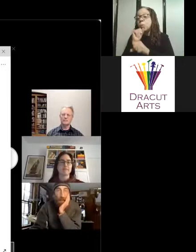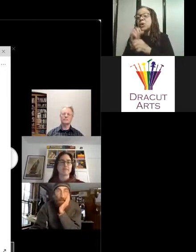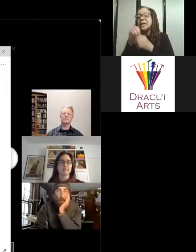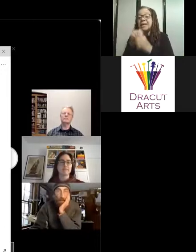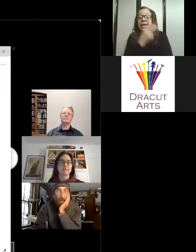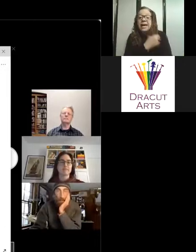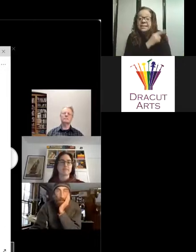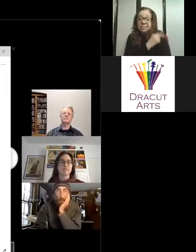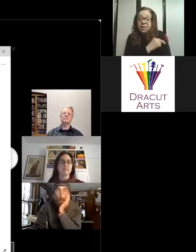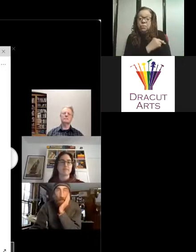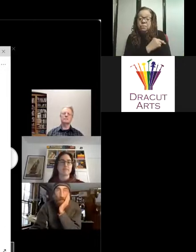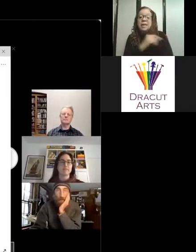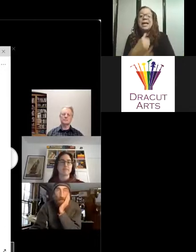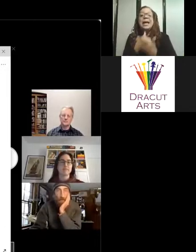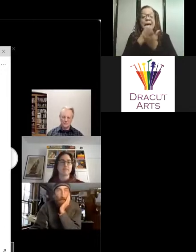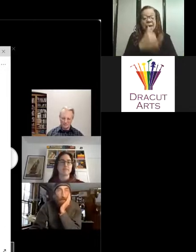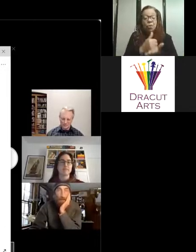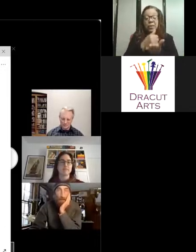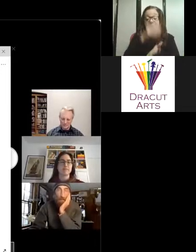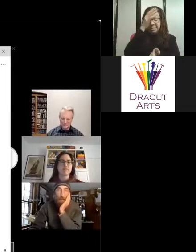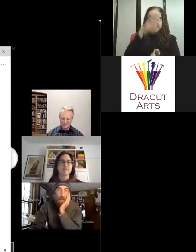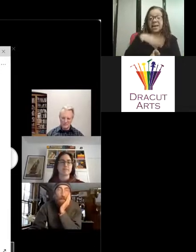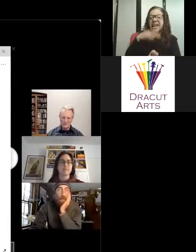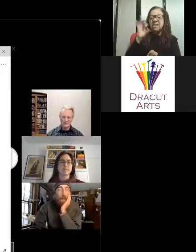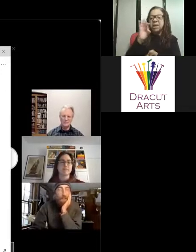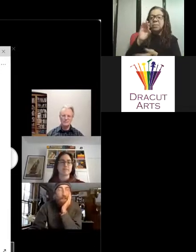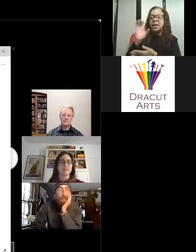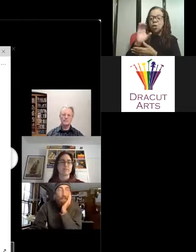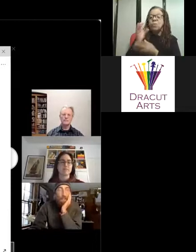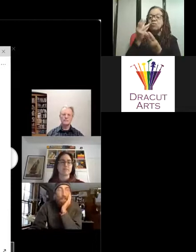helping men like Freeman Colby recover. So Commissary Sergeant